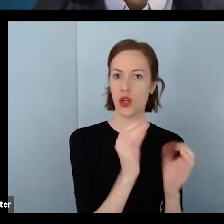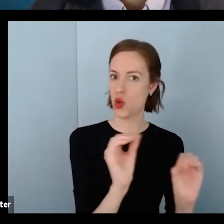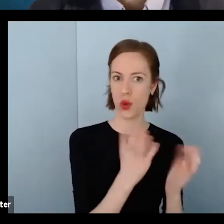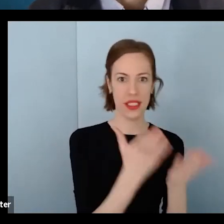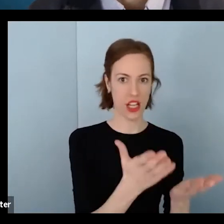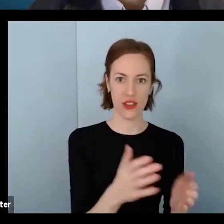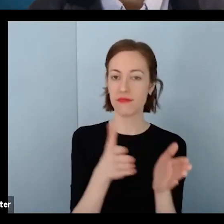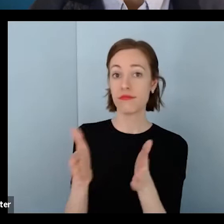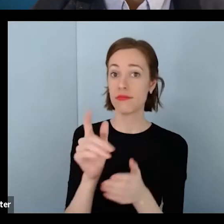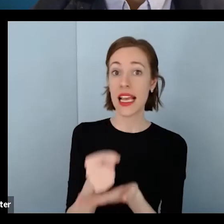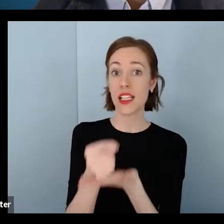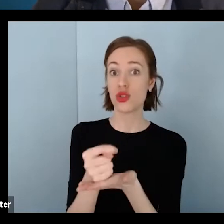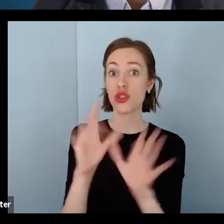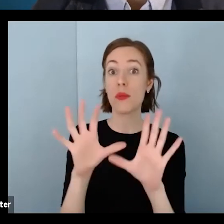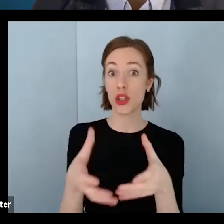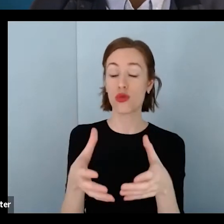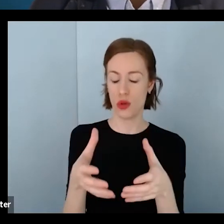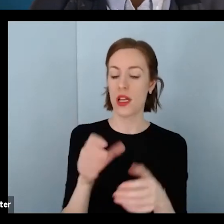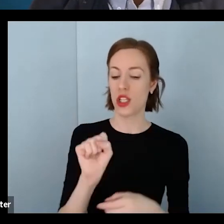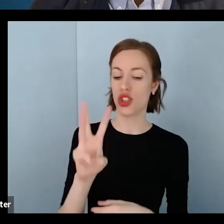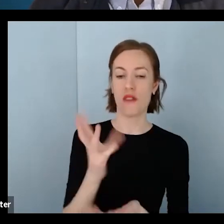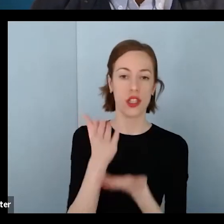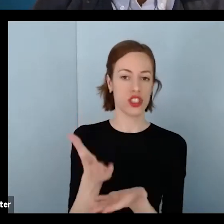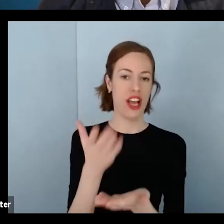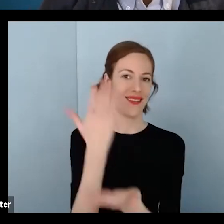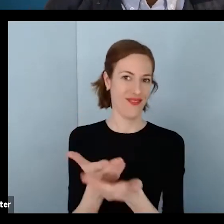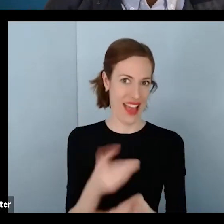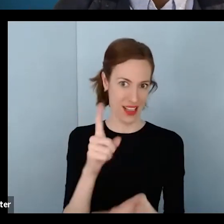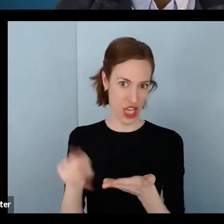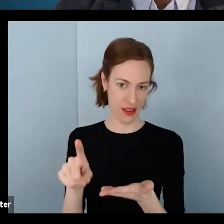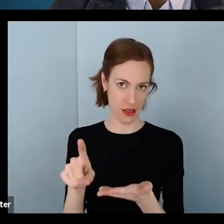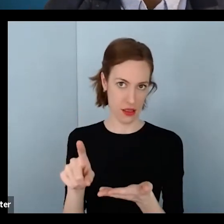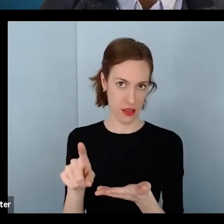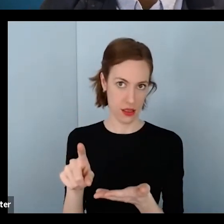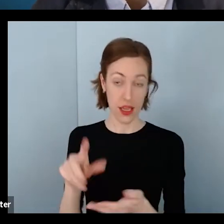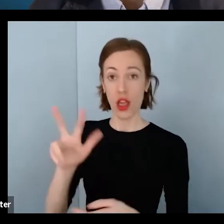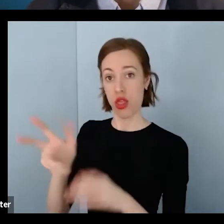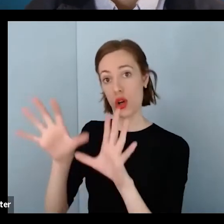then a third group, the software encourage people to fact check and also use the voting function.